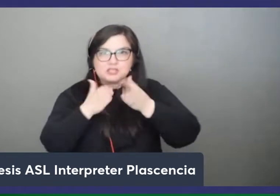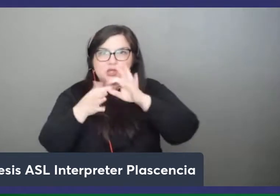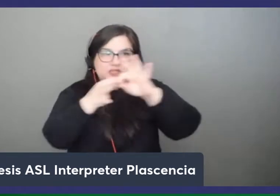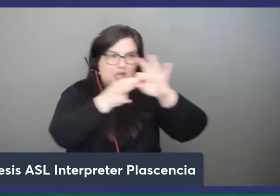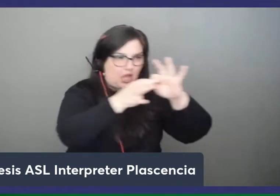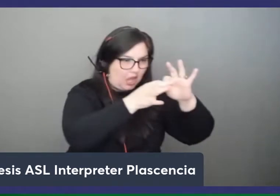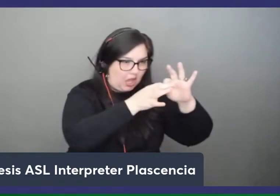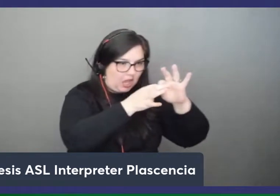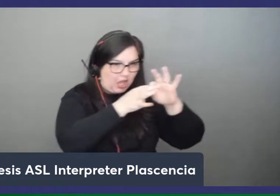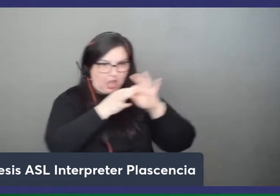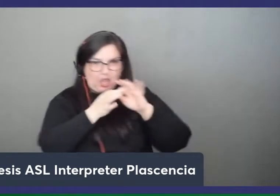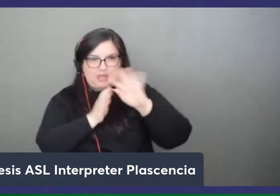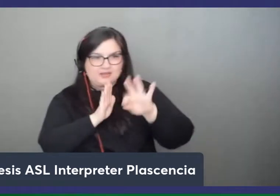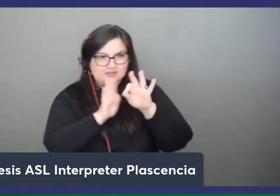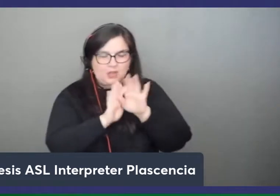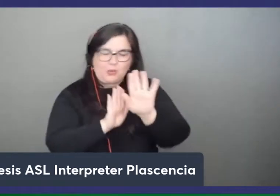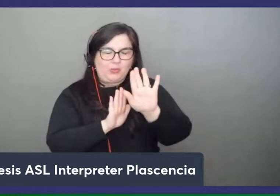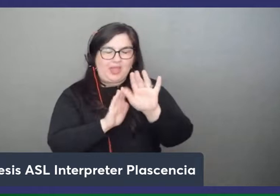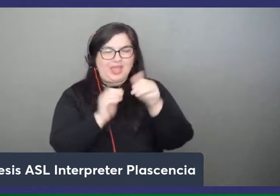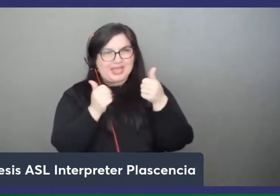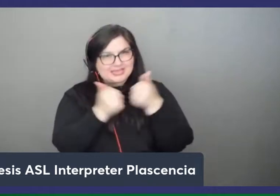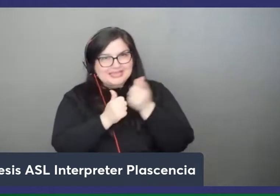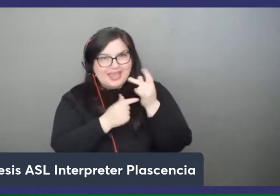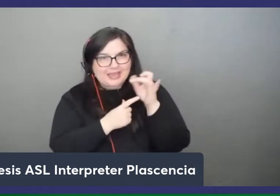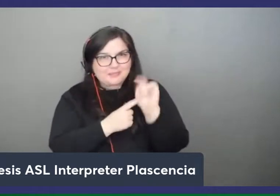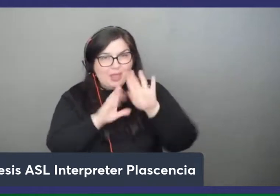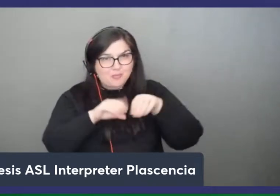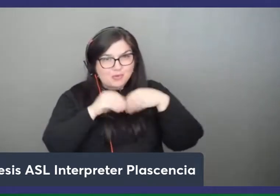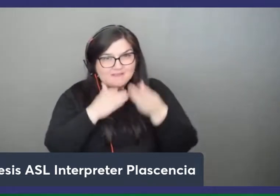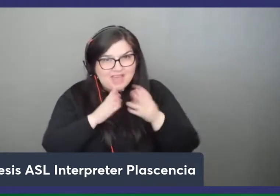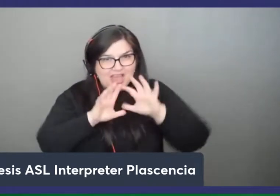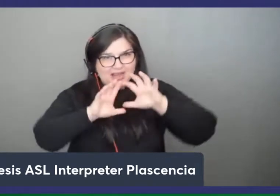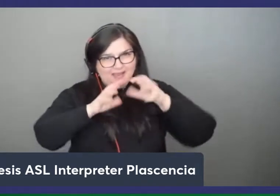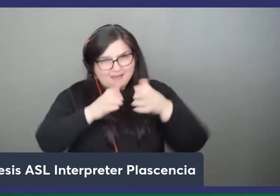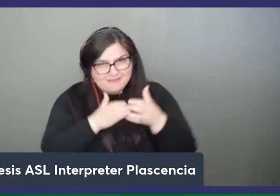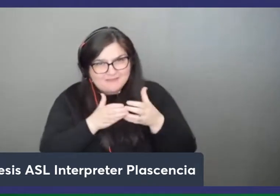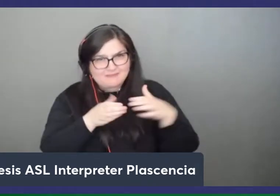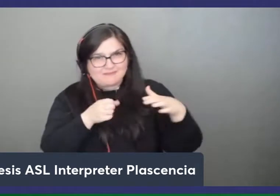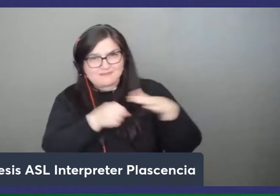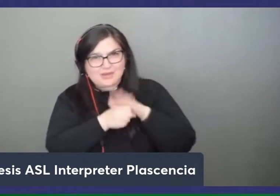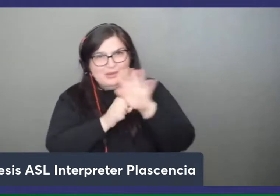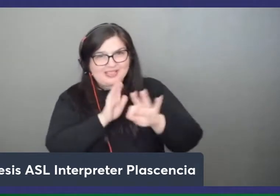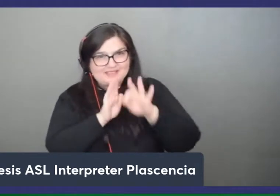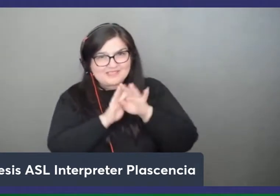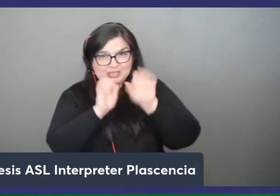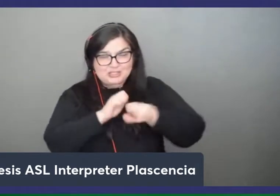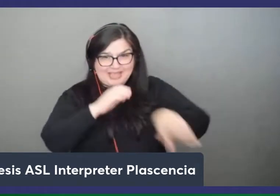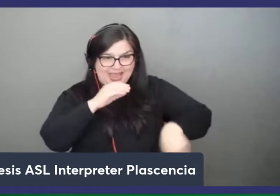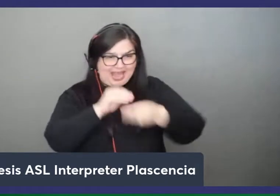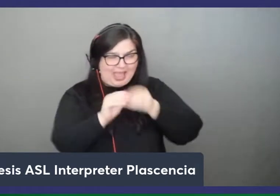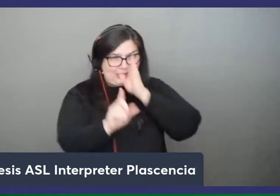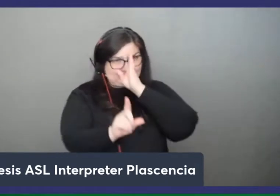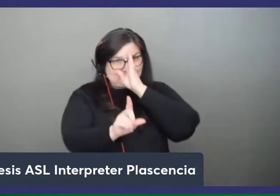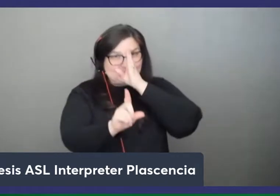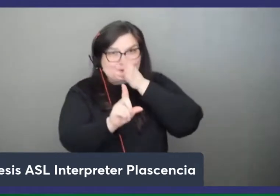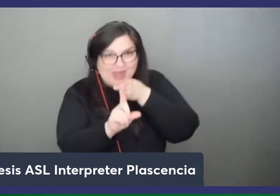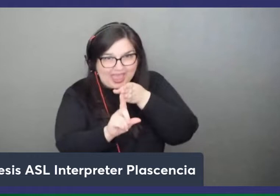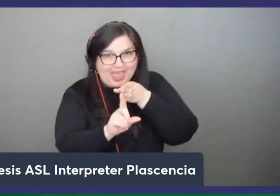that GameKit is providing whole features that can be added directly to the game engine using